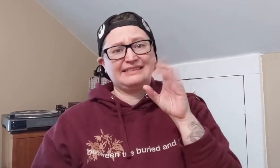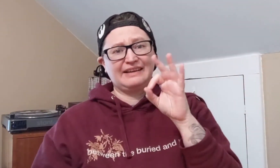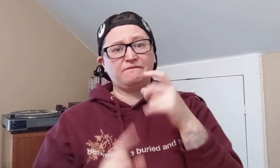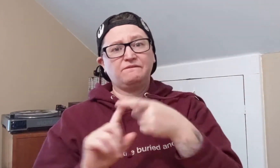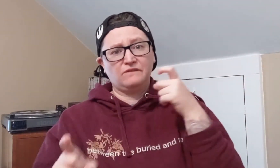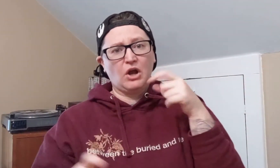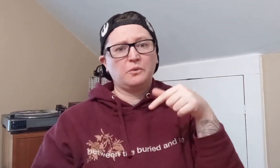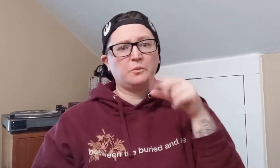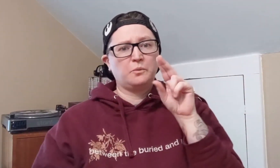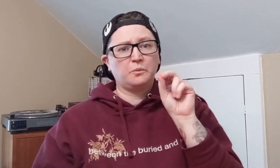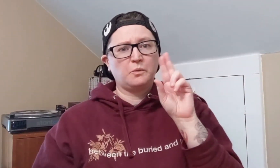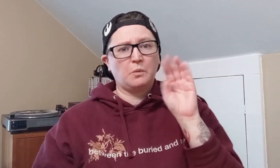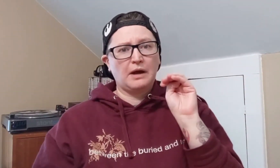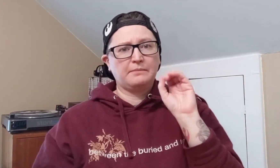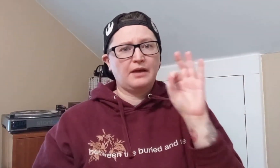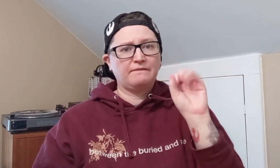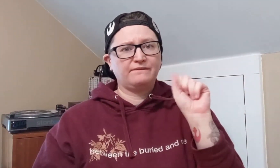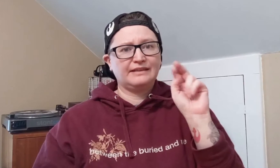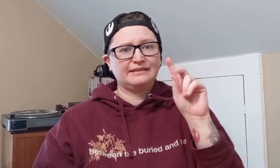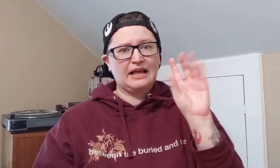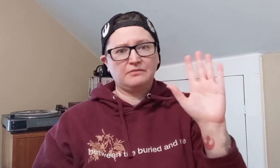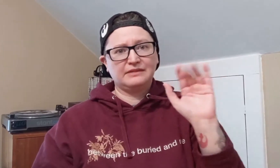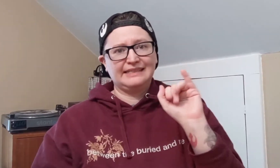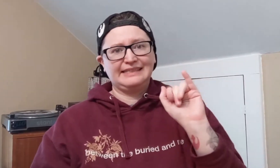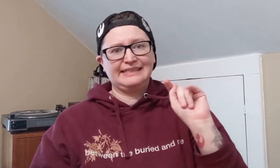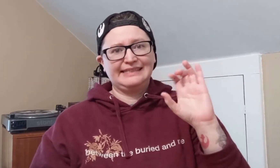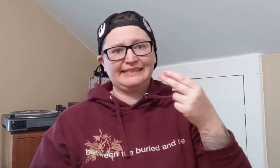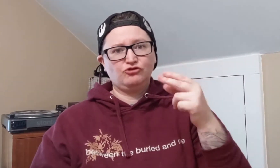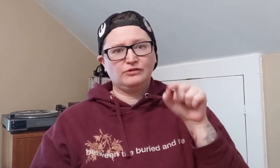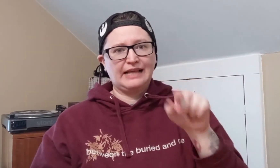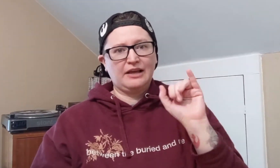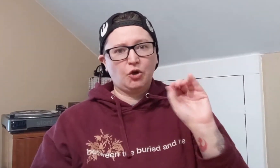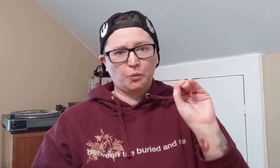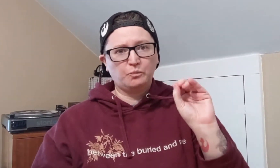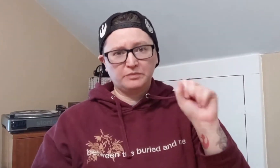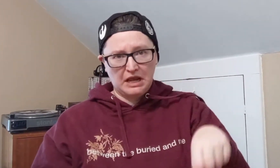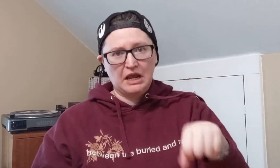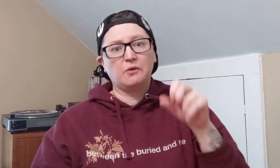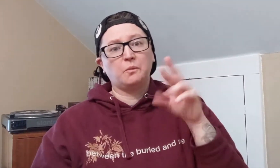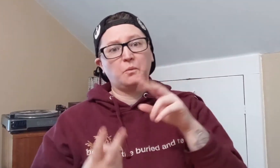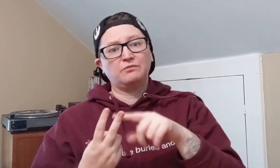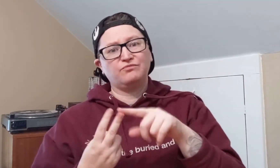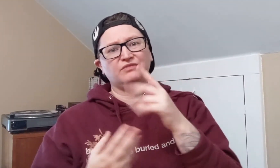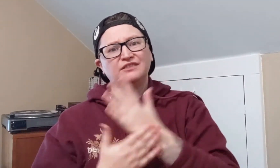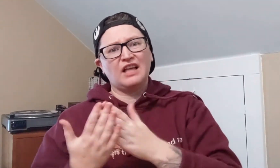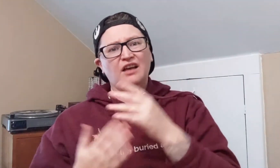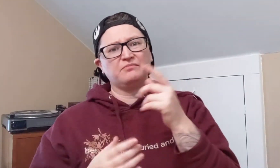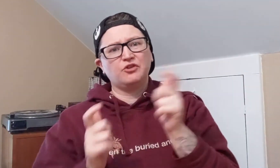you can buy this PDF from Quorum of Sand from their itch.io you can do that there